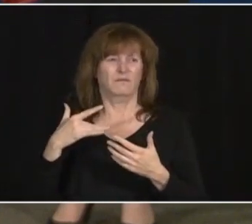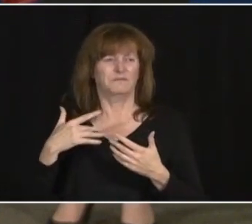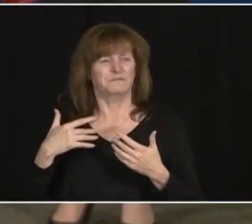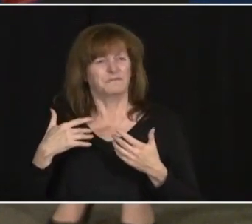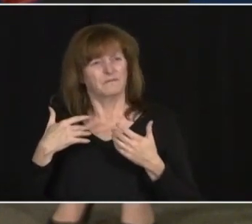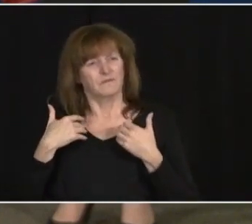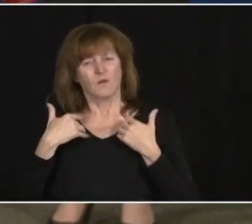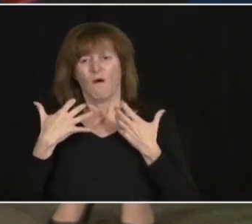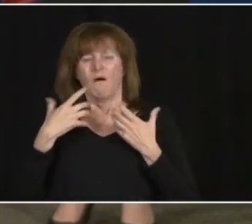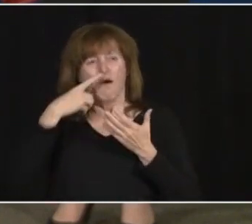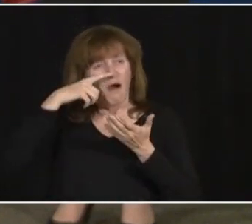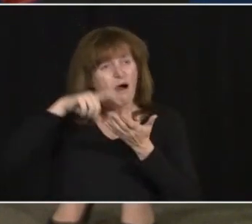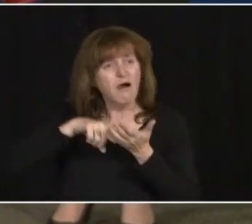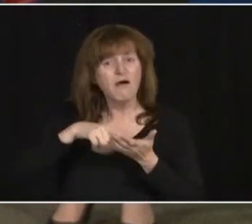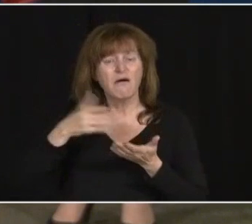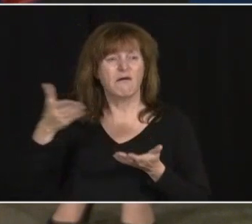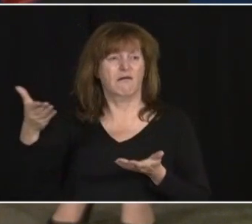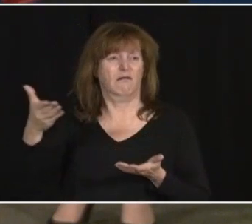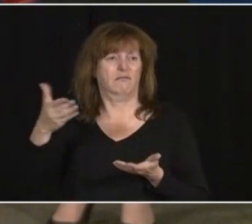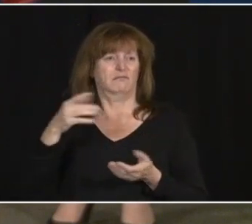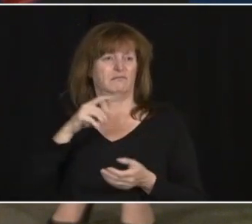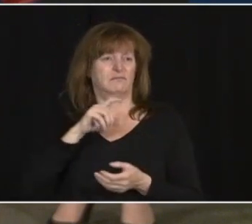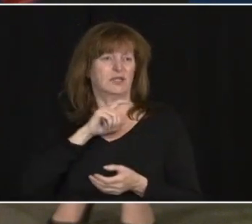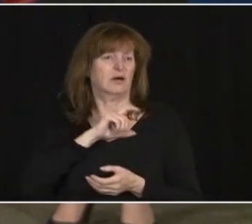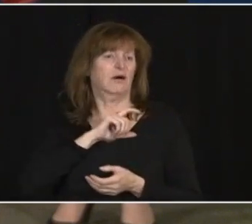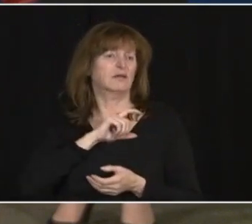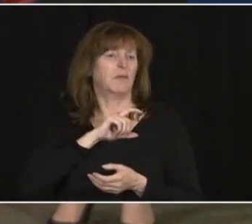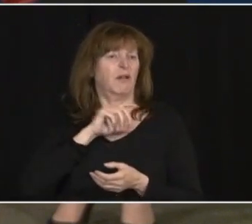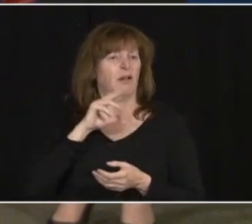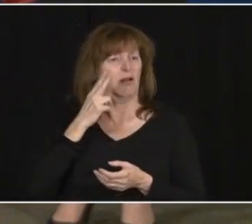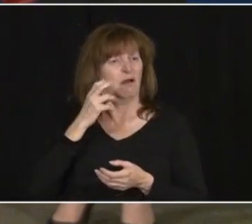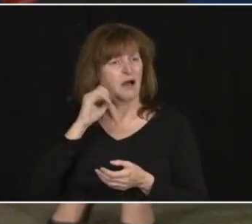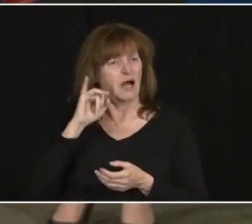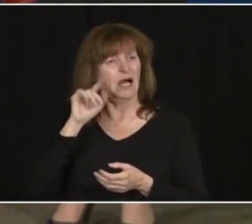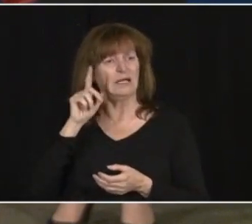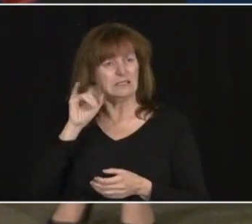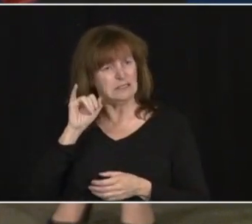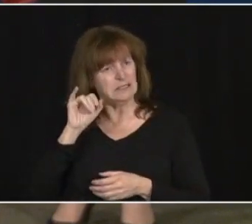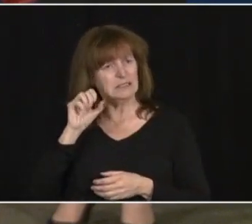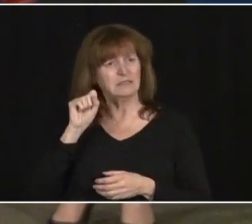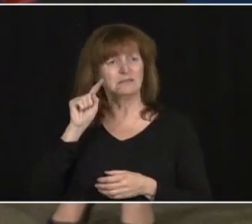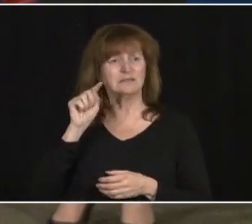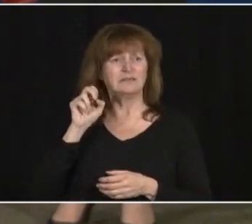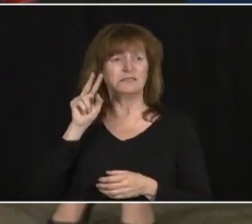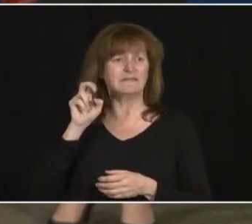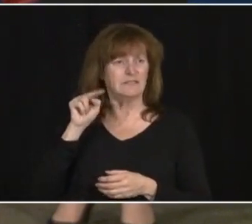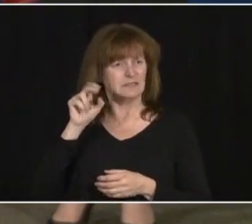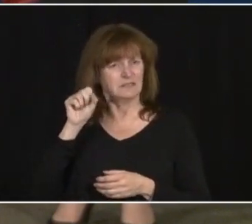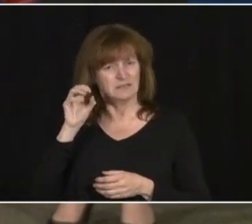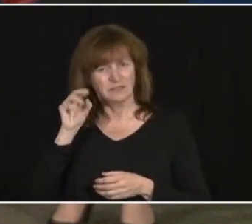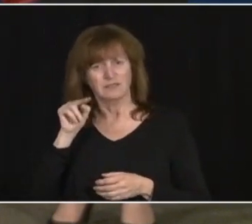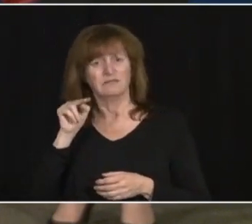a veteran of 23 years and a mother of two who fell in the line of duty.